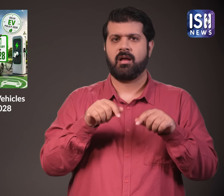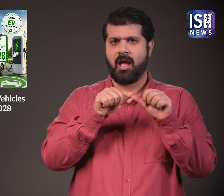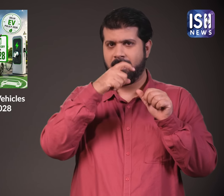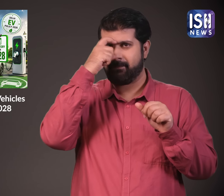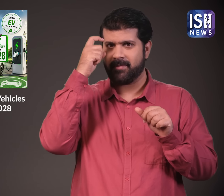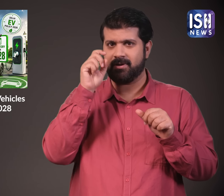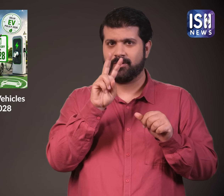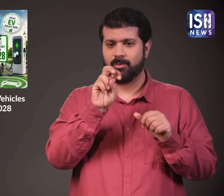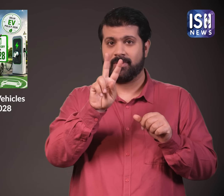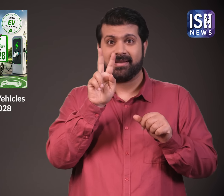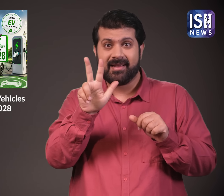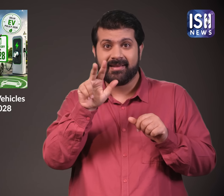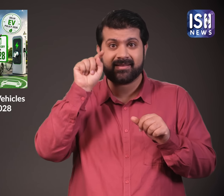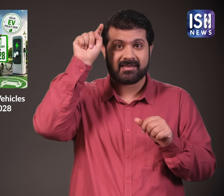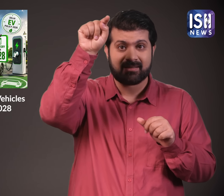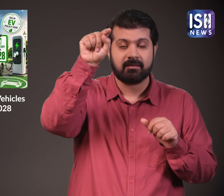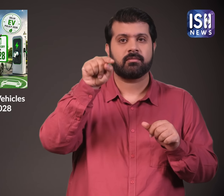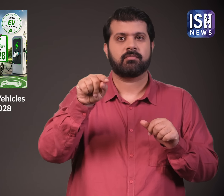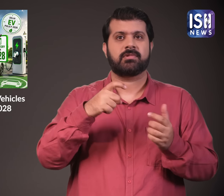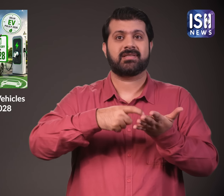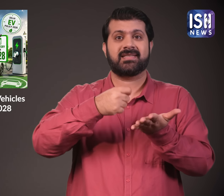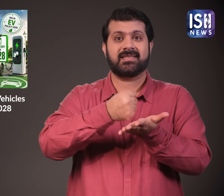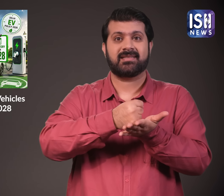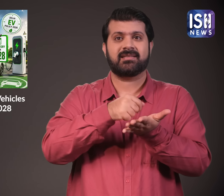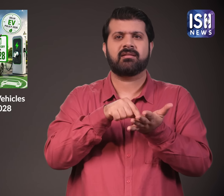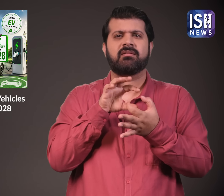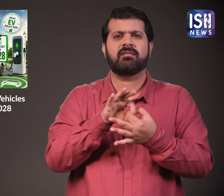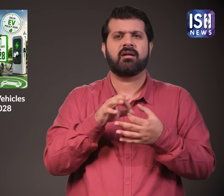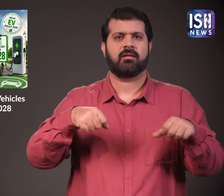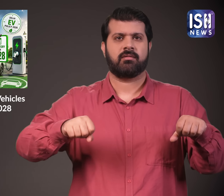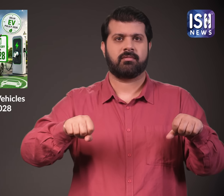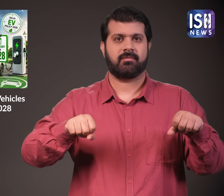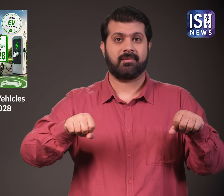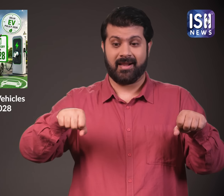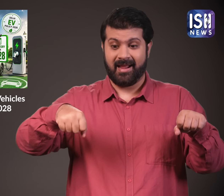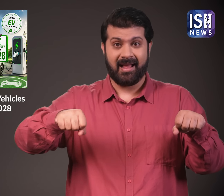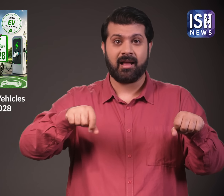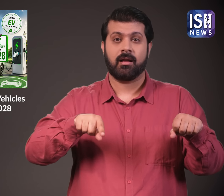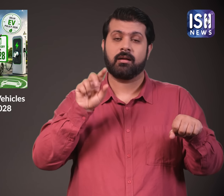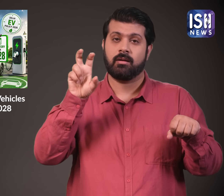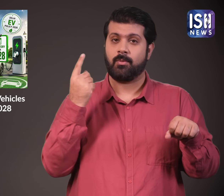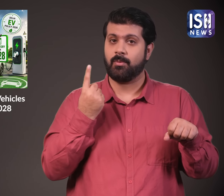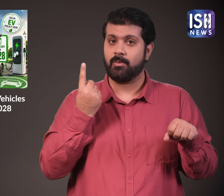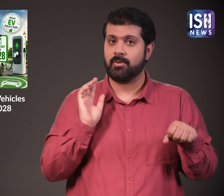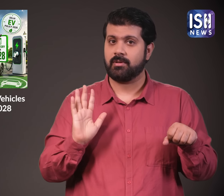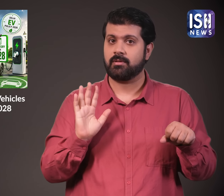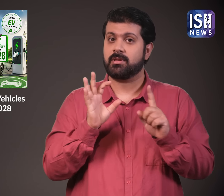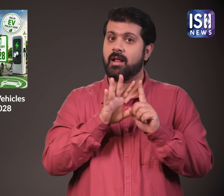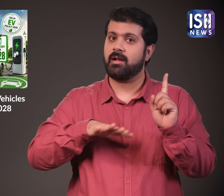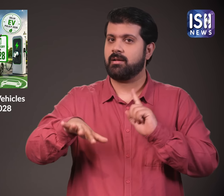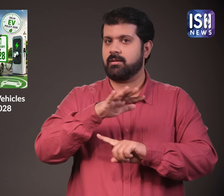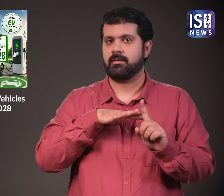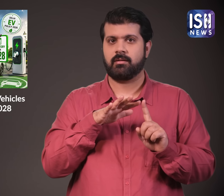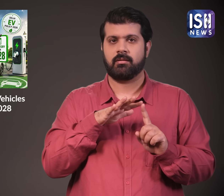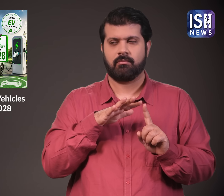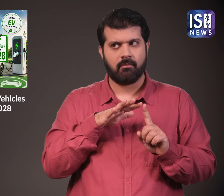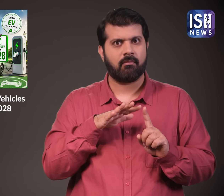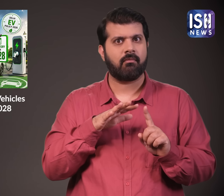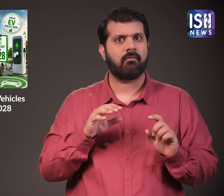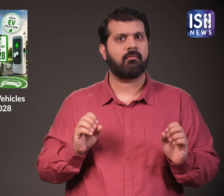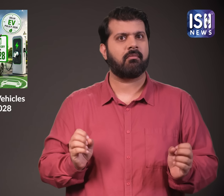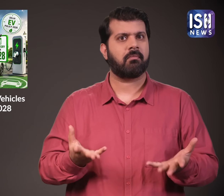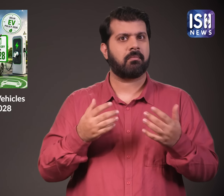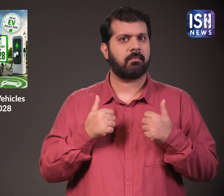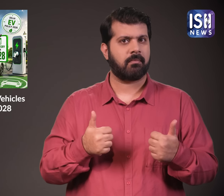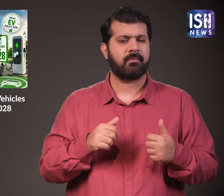From 1st April 2028, all newly registered two-wheelers in Delhi must be electric. A great initiative!